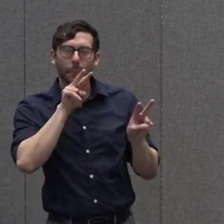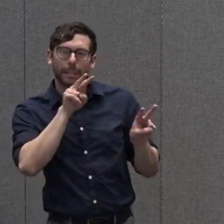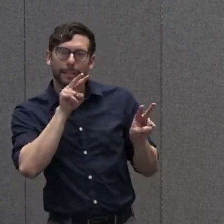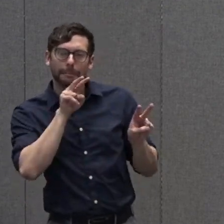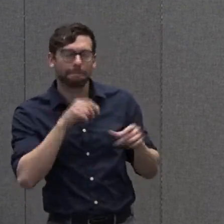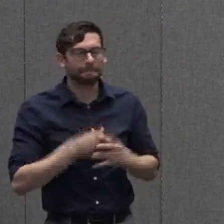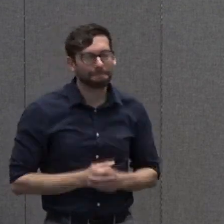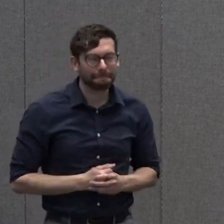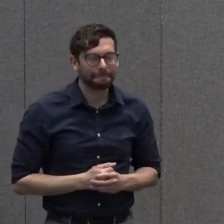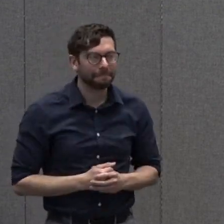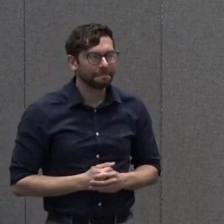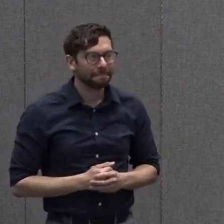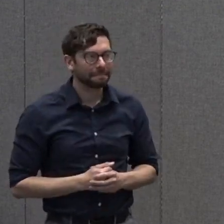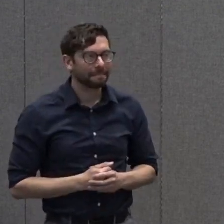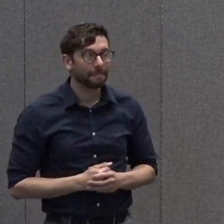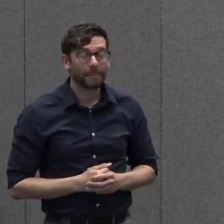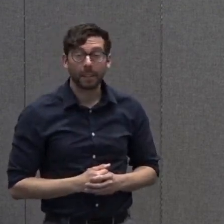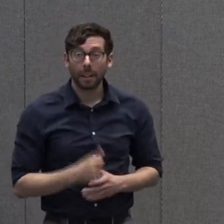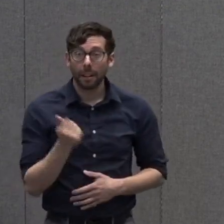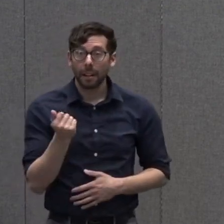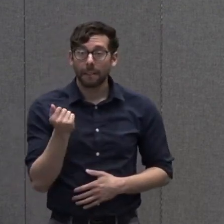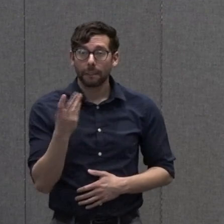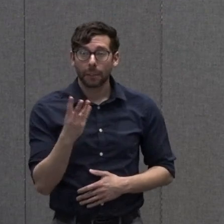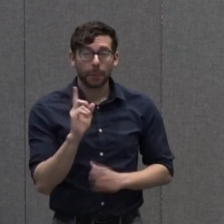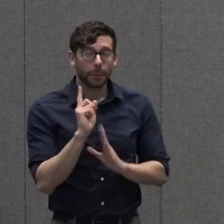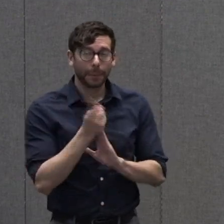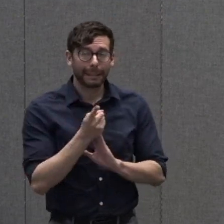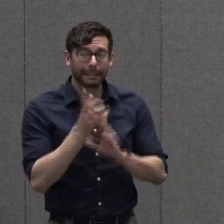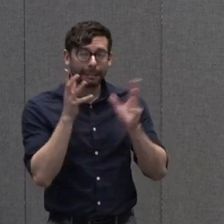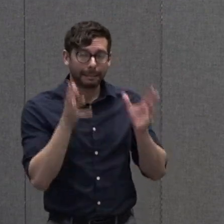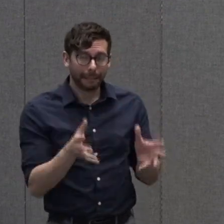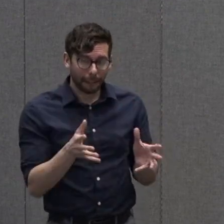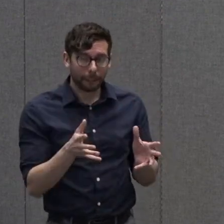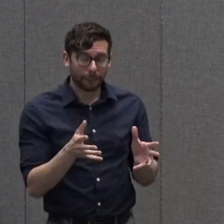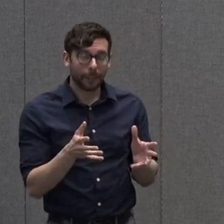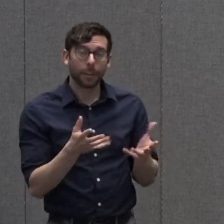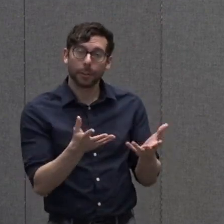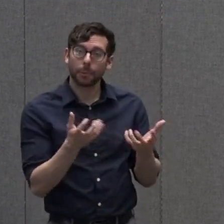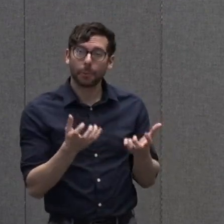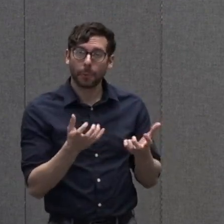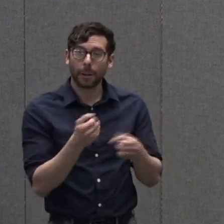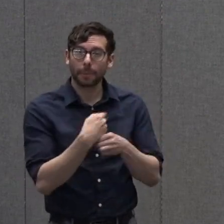Okay. - All right, well we've got just a few minutes left, so we wanna make sure we get to see all of your friends that you brought.